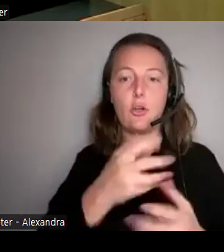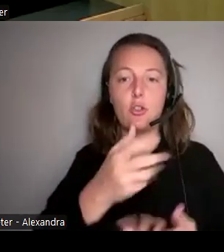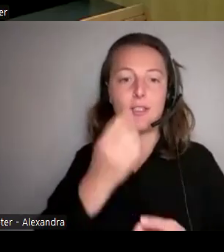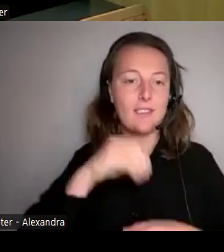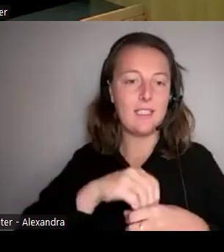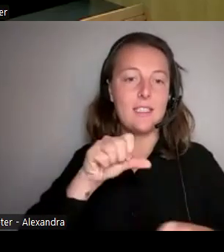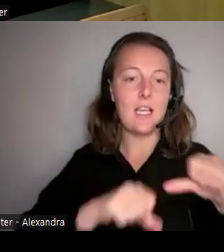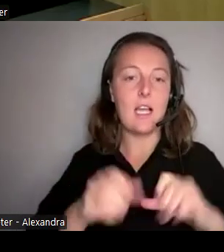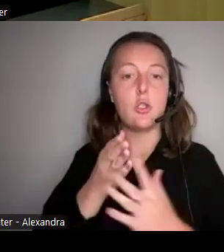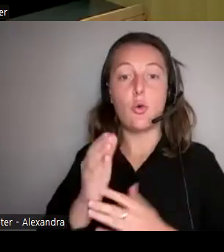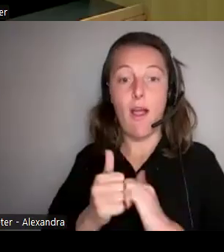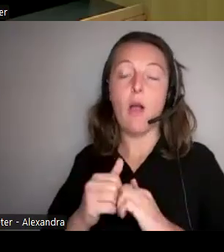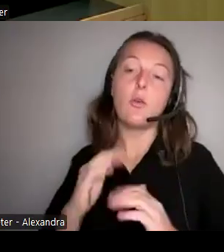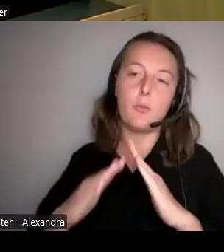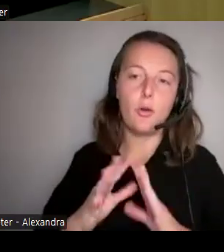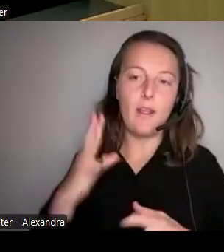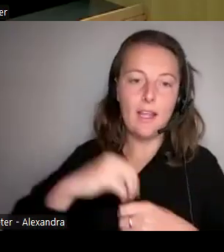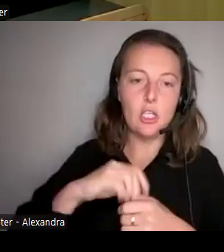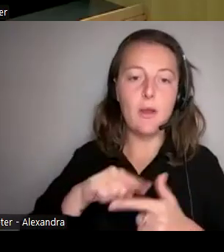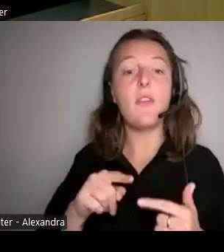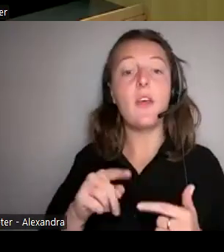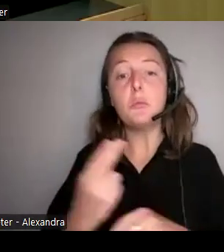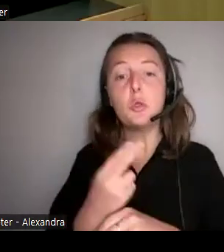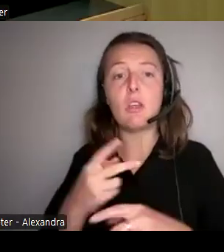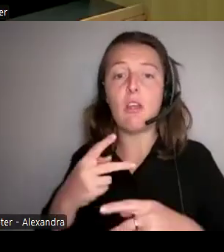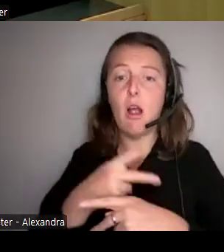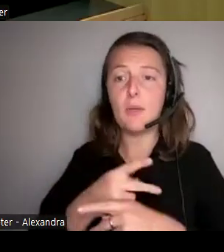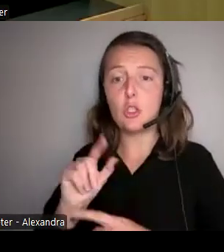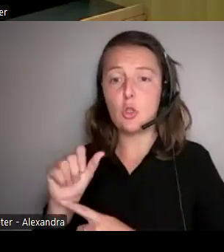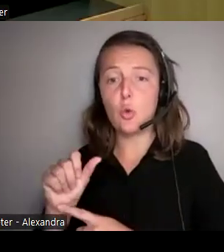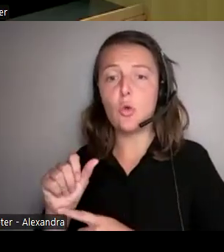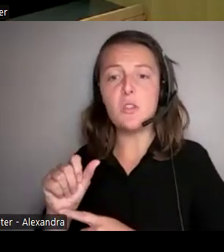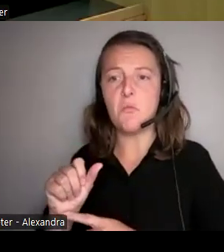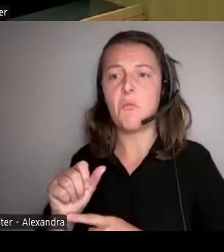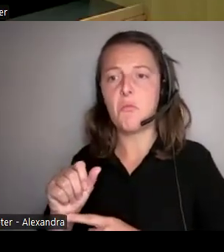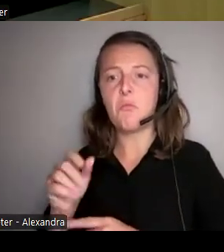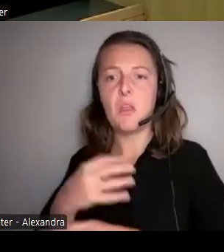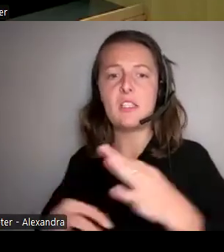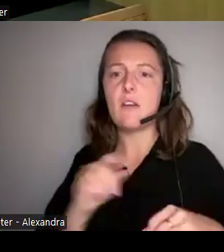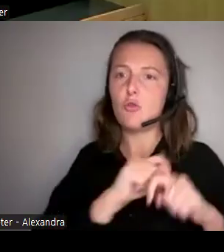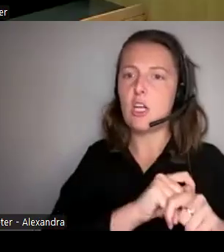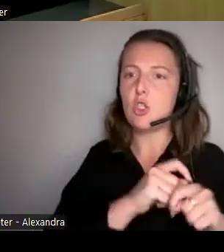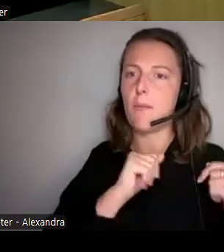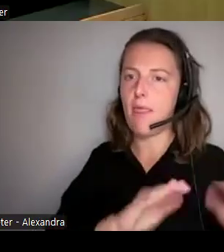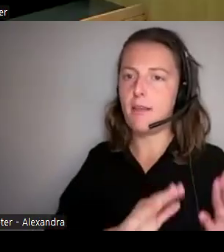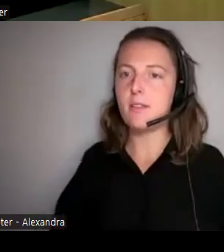the use of computational tools to as alternatives to traditional methods. So if we apply this to